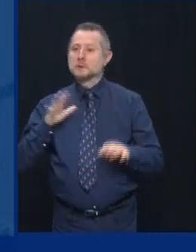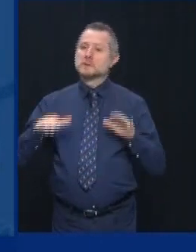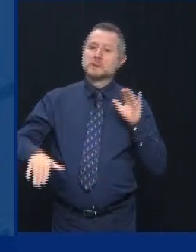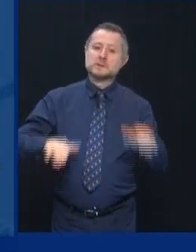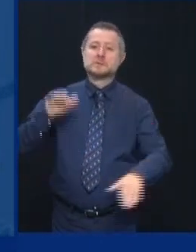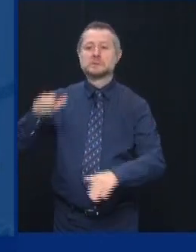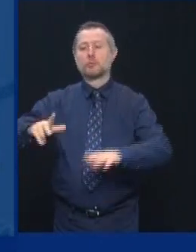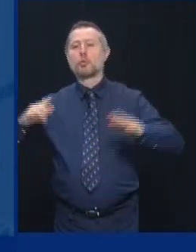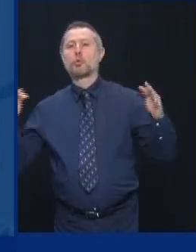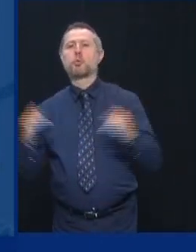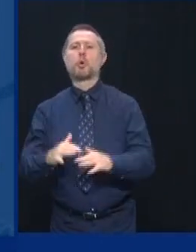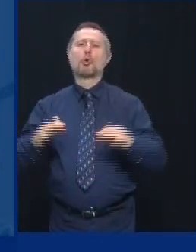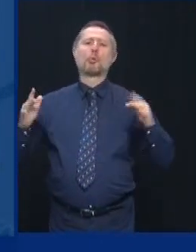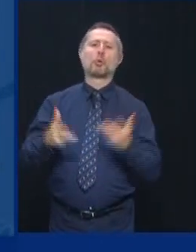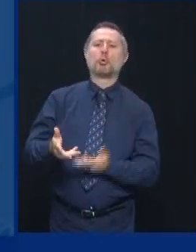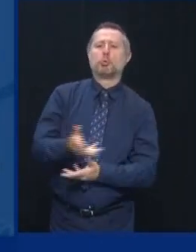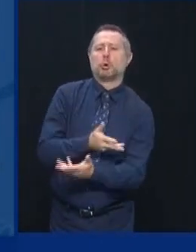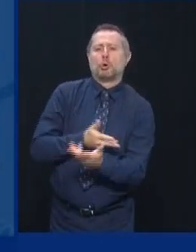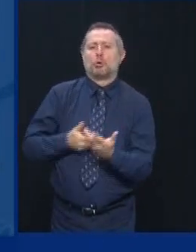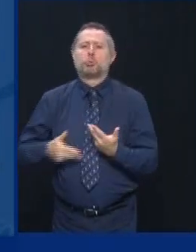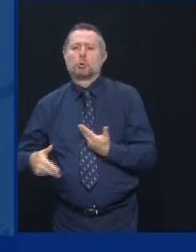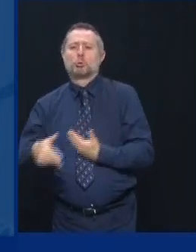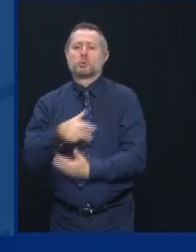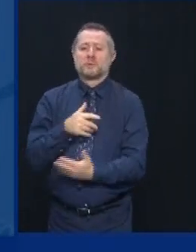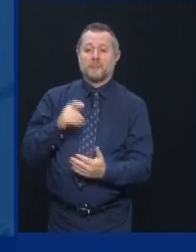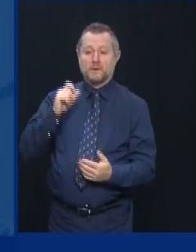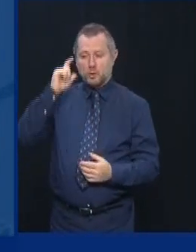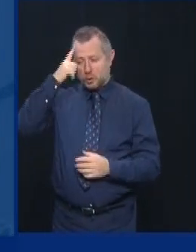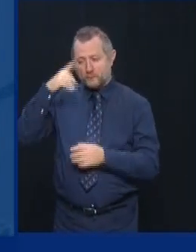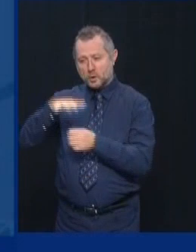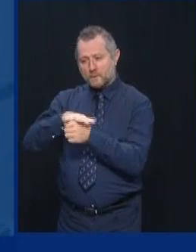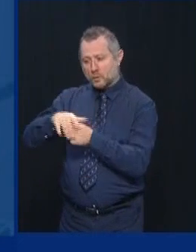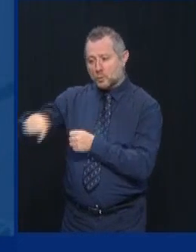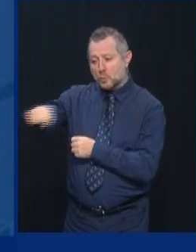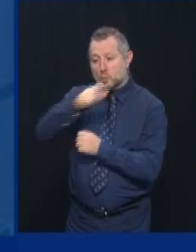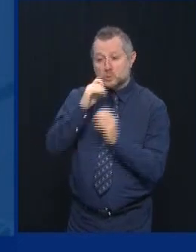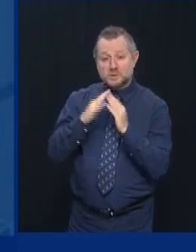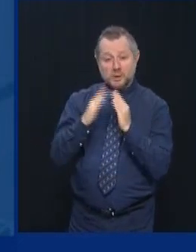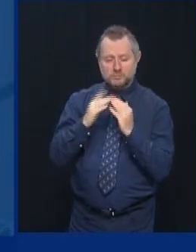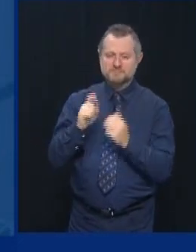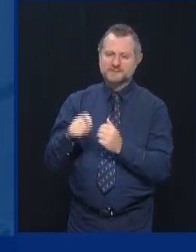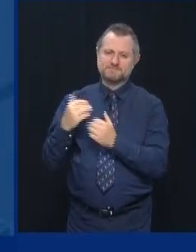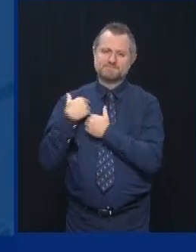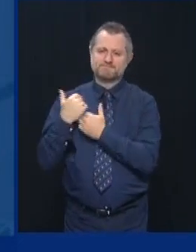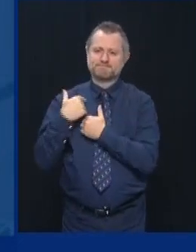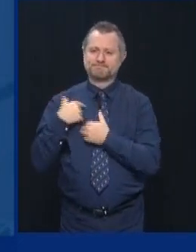HOW MANY TIMES DID I COME BEFORE YOU AND SAY, BARS AND RESTAURANTS ARE A PROBLEM? WE HAVE GATHERINGS IN FRONT OF